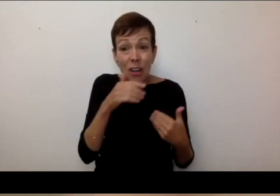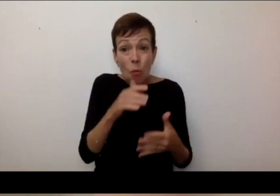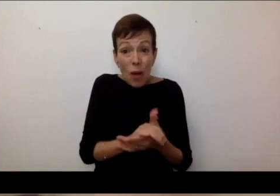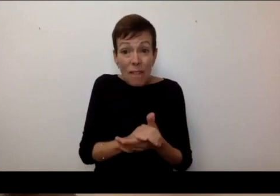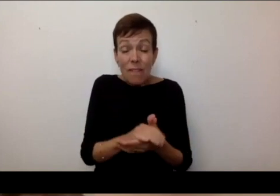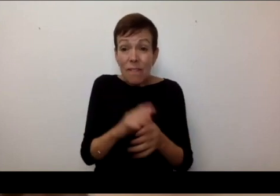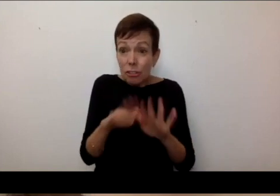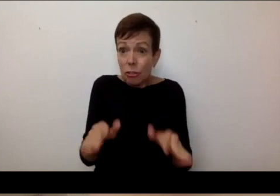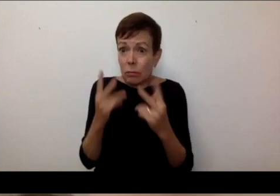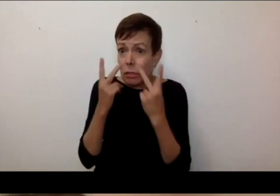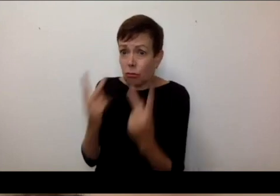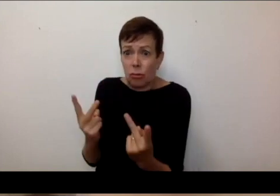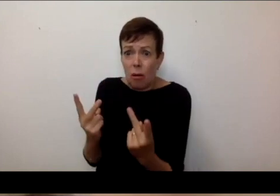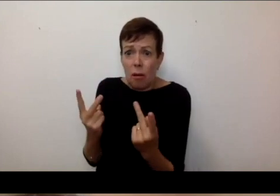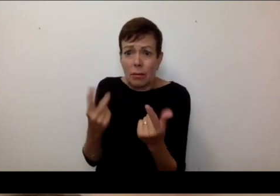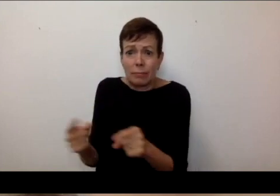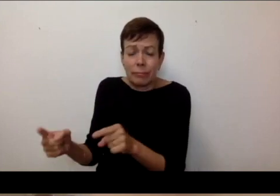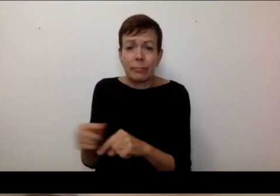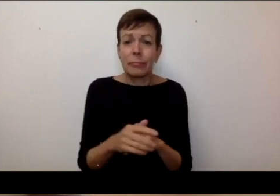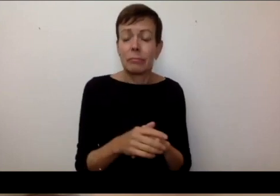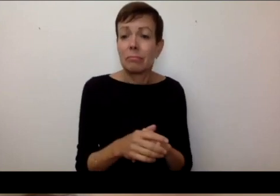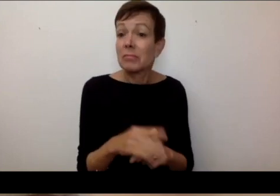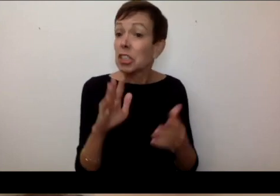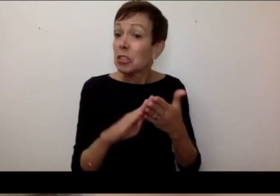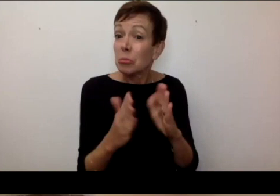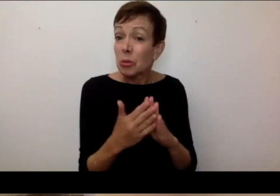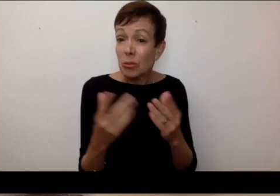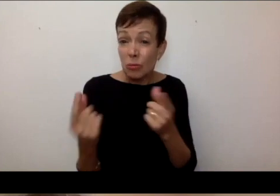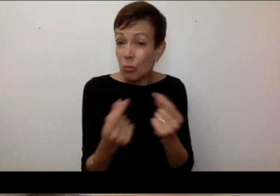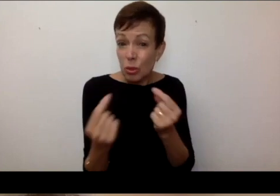community sprung into action fueled in small part by these silk screen posters